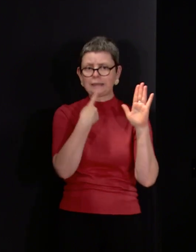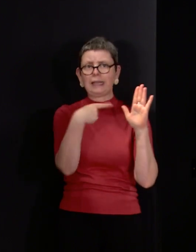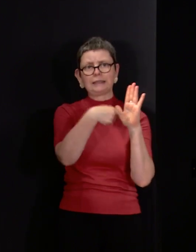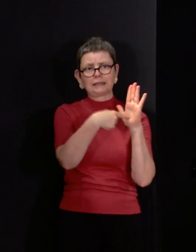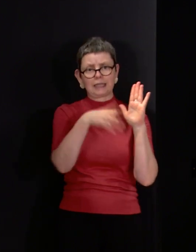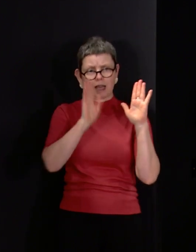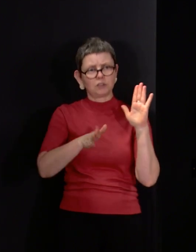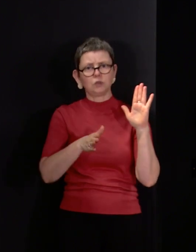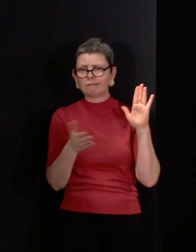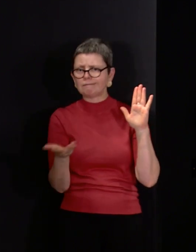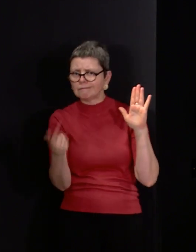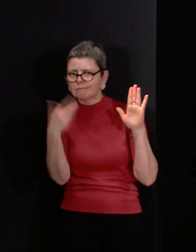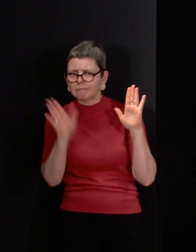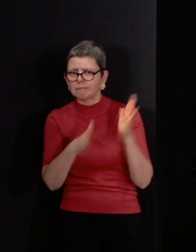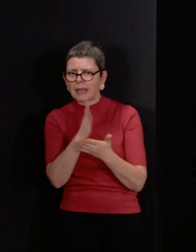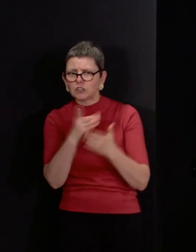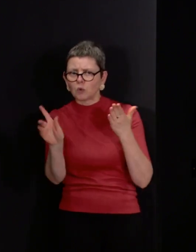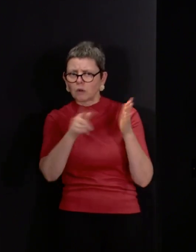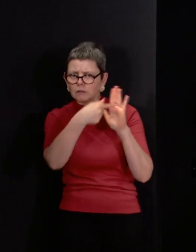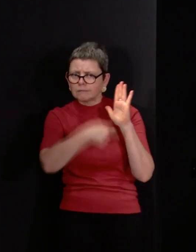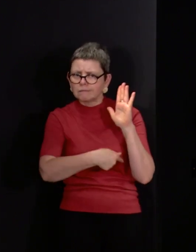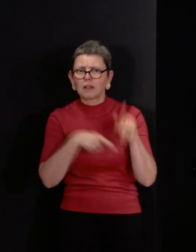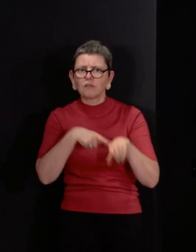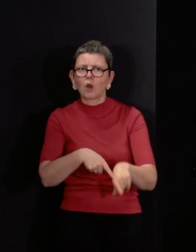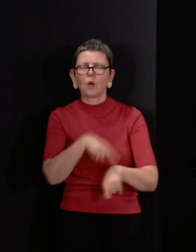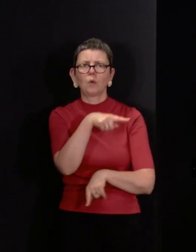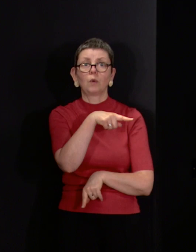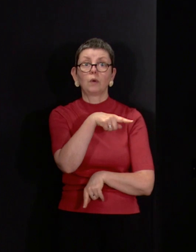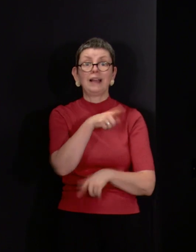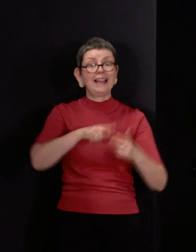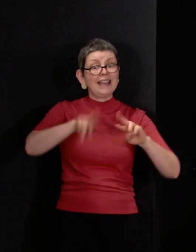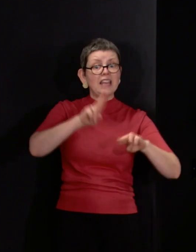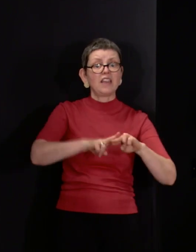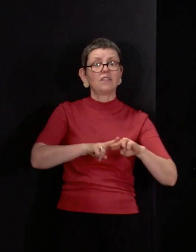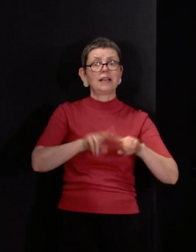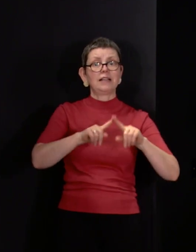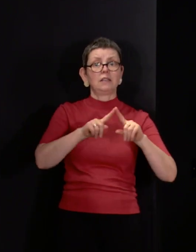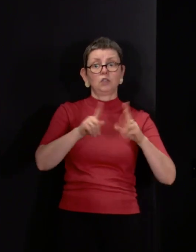a fair comment to say that if there was then differences in different parts of the United